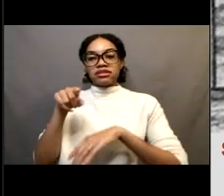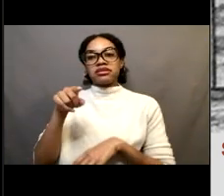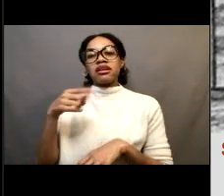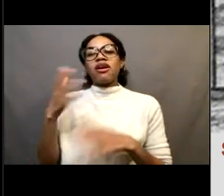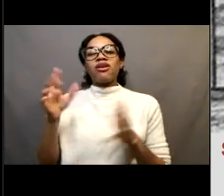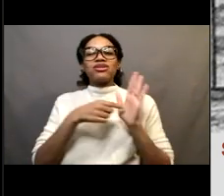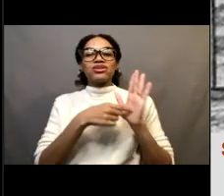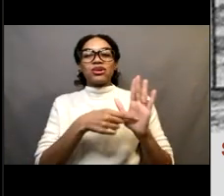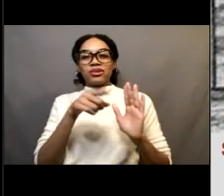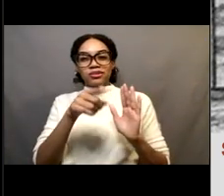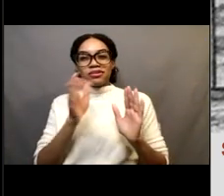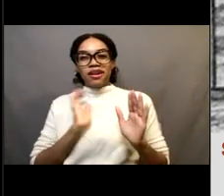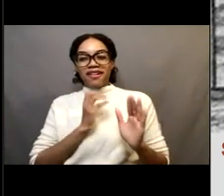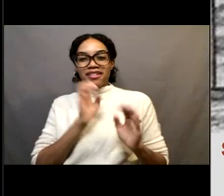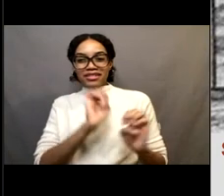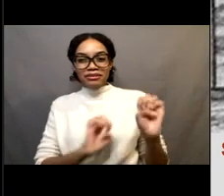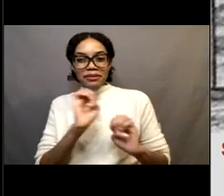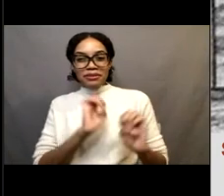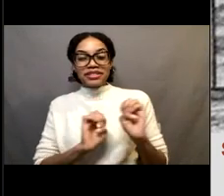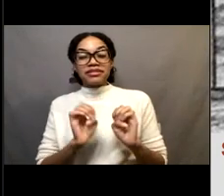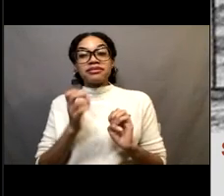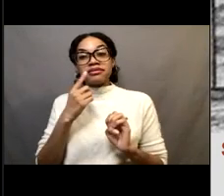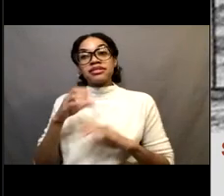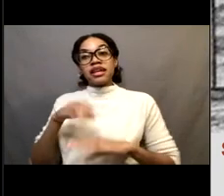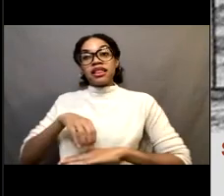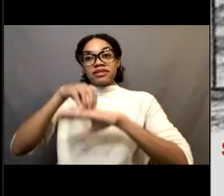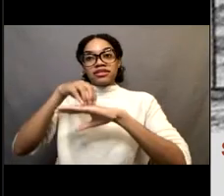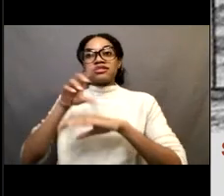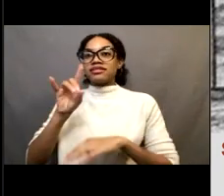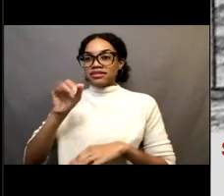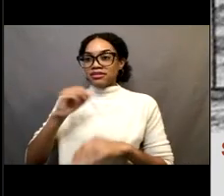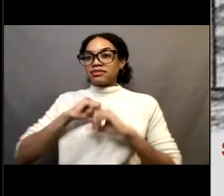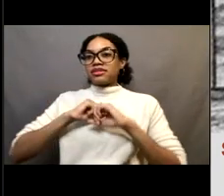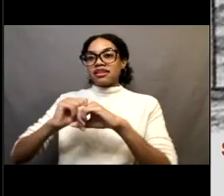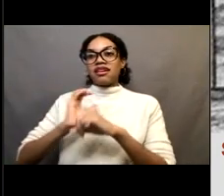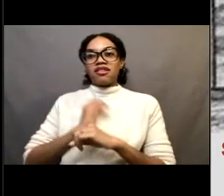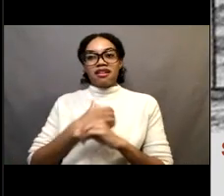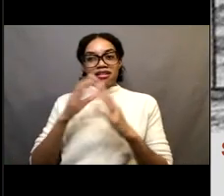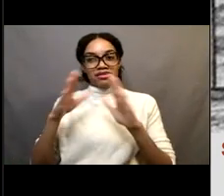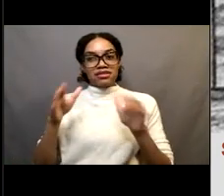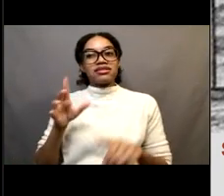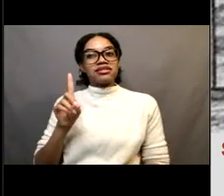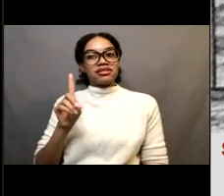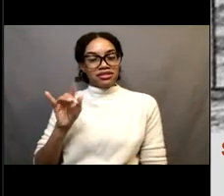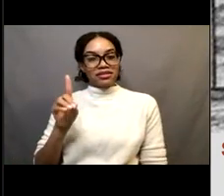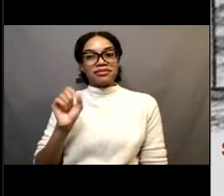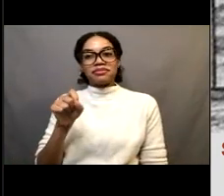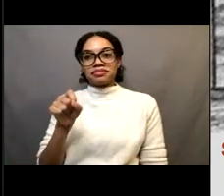the elevation did do a nice job of protecting our home from,